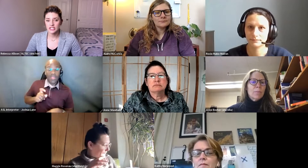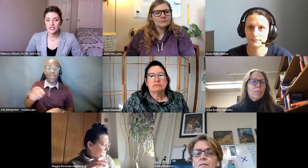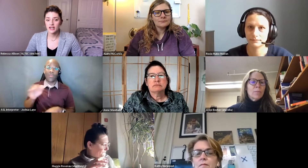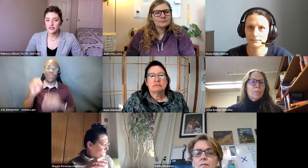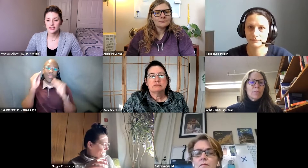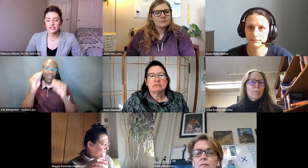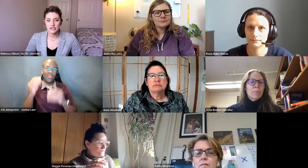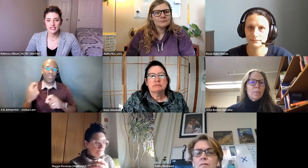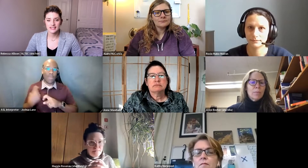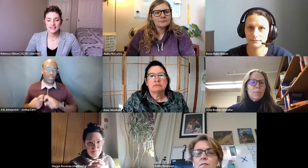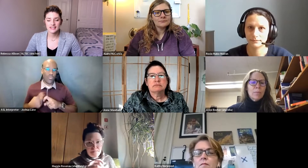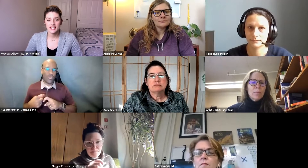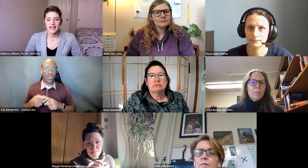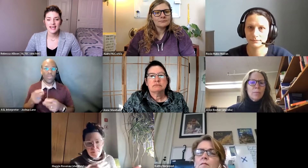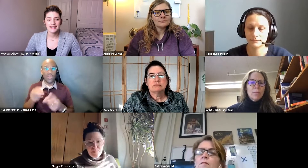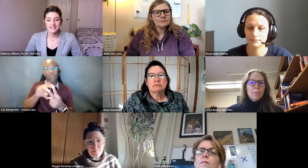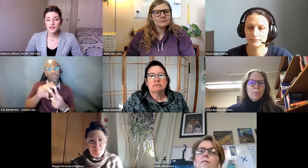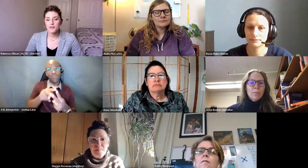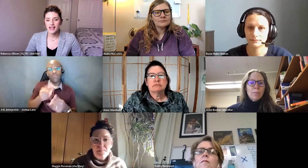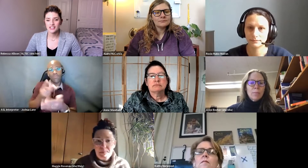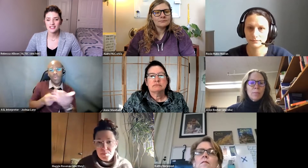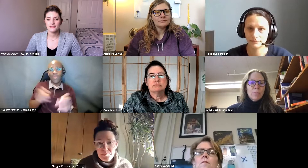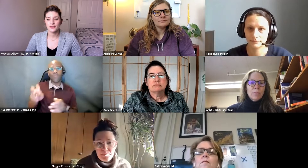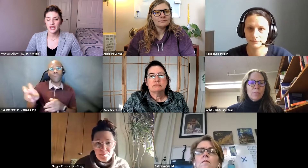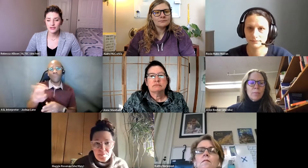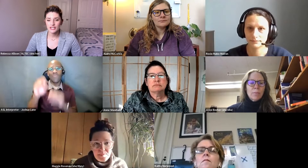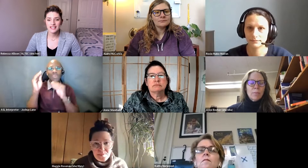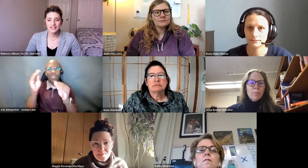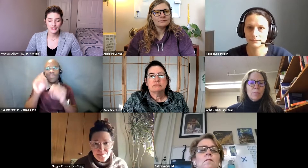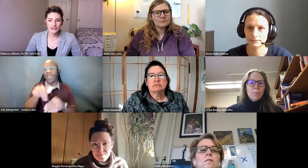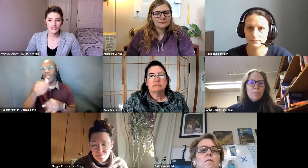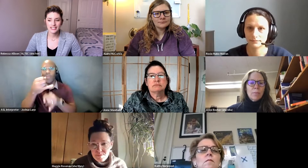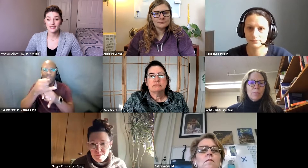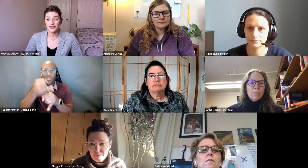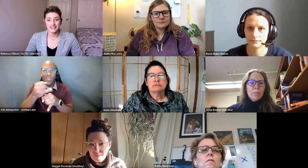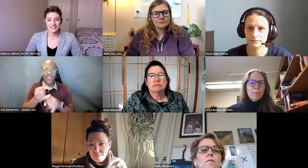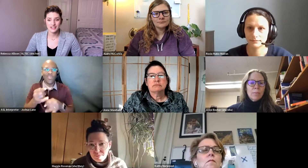at other institutions and instill a passion for languages and culture in all that they do.